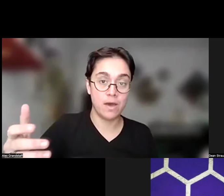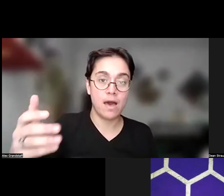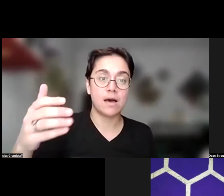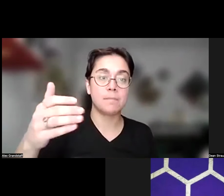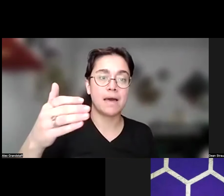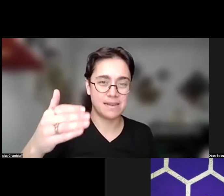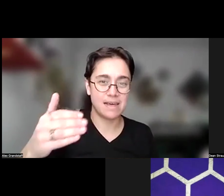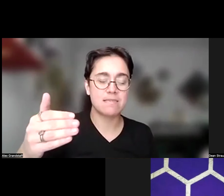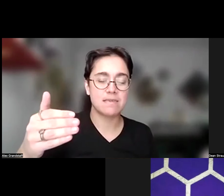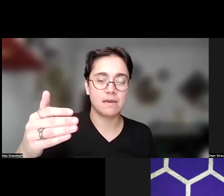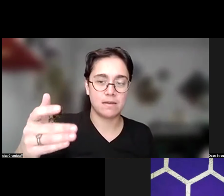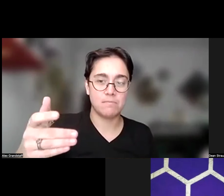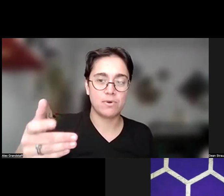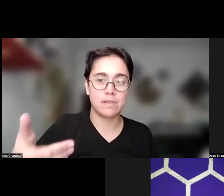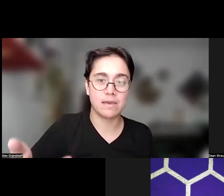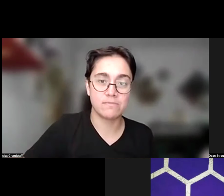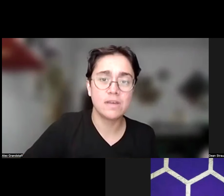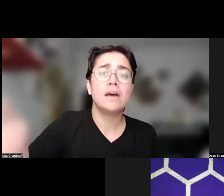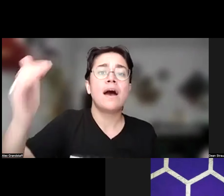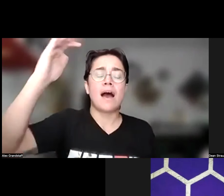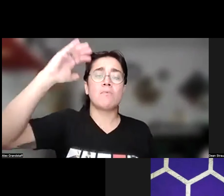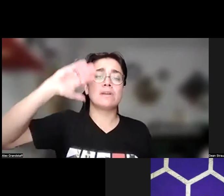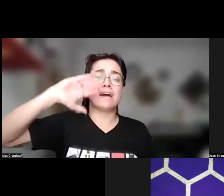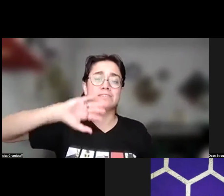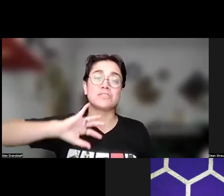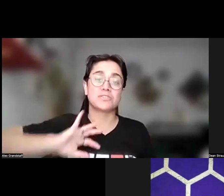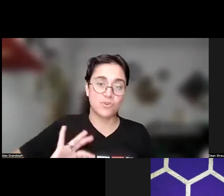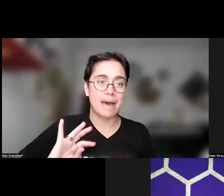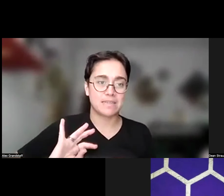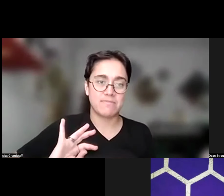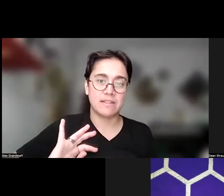Figure out what feels like the best move for you.